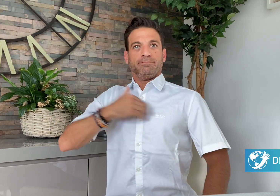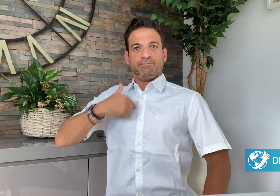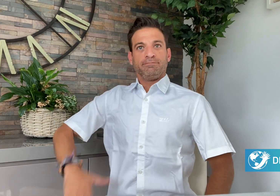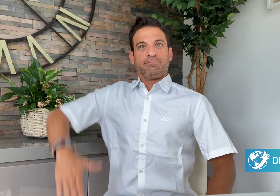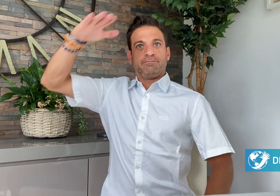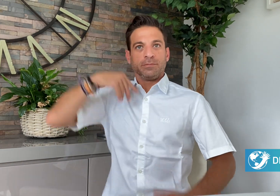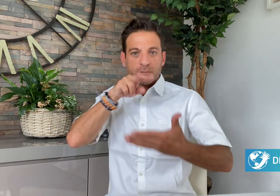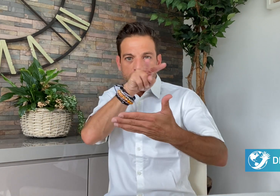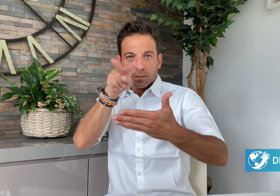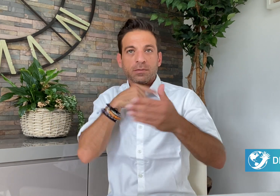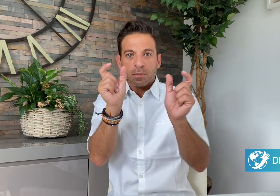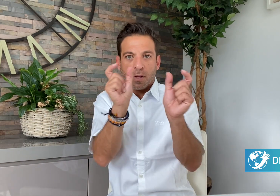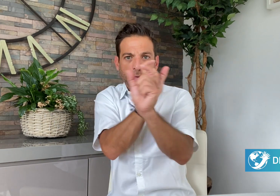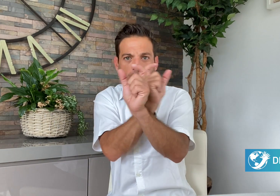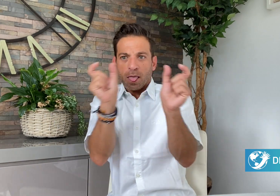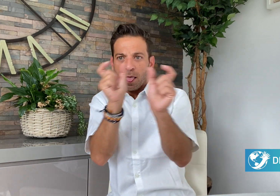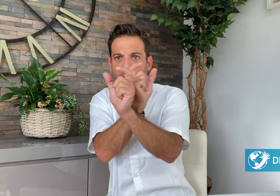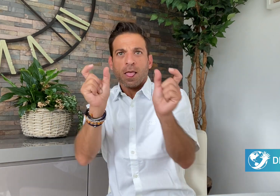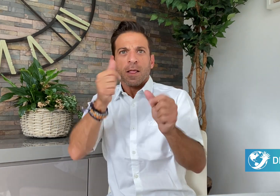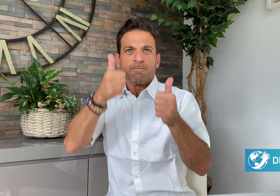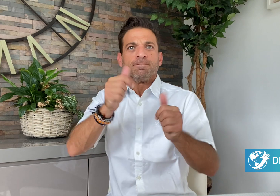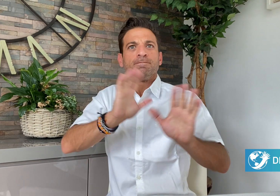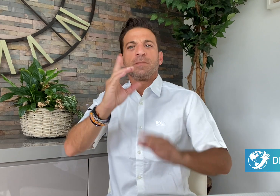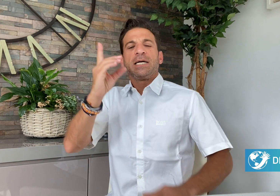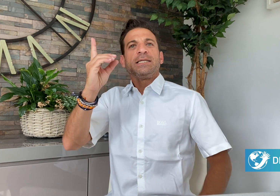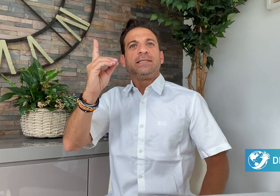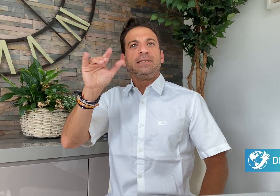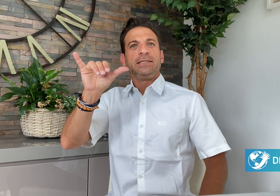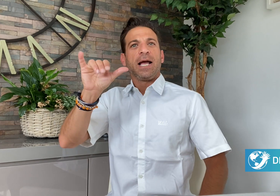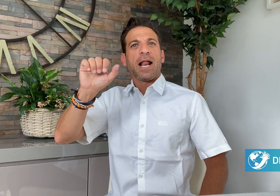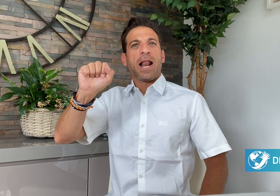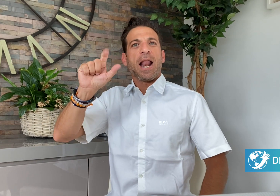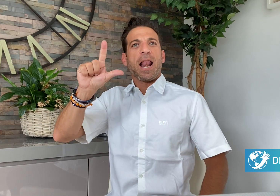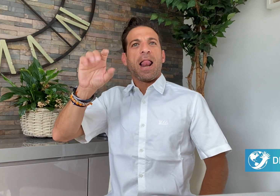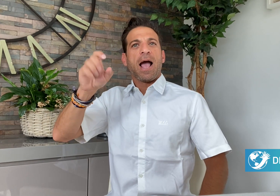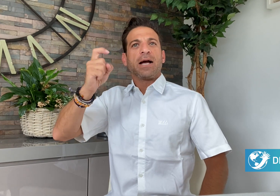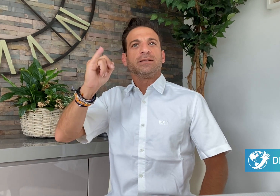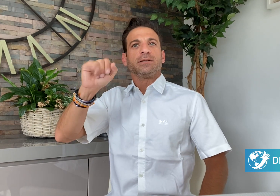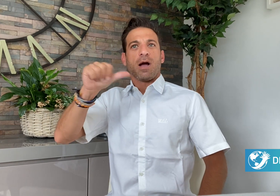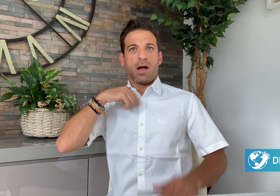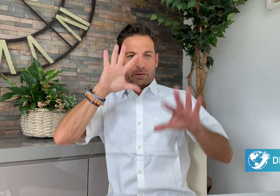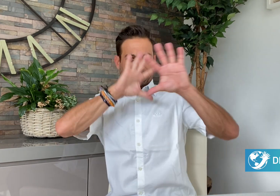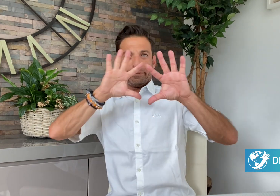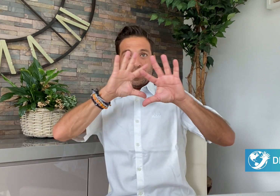wherever and whenever footage of the briefing is shown.”